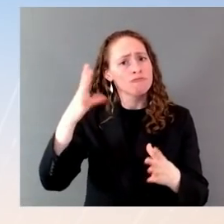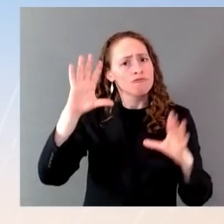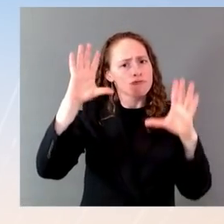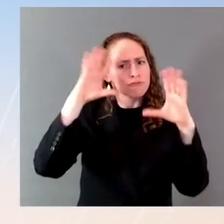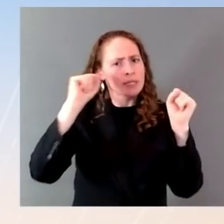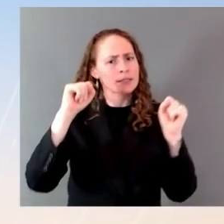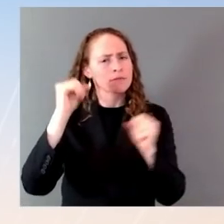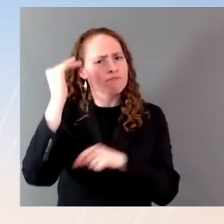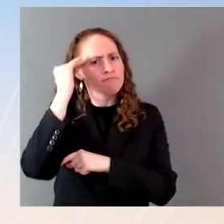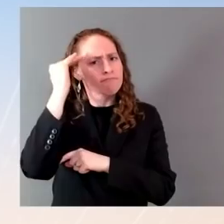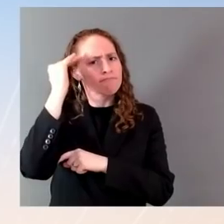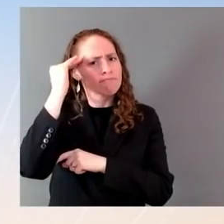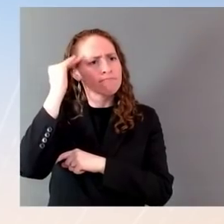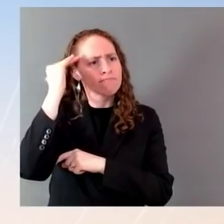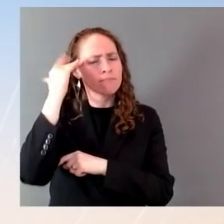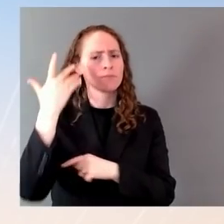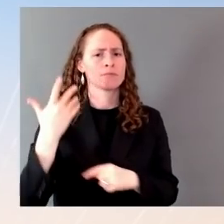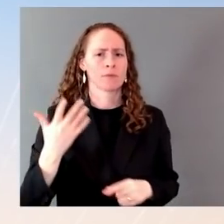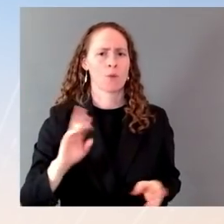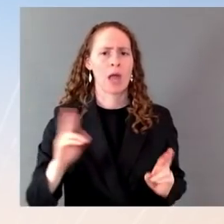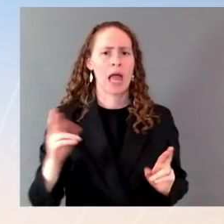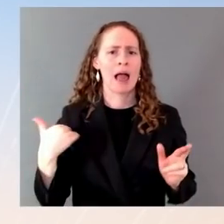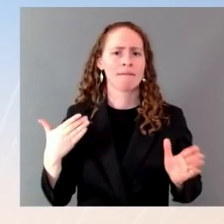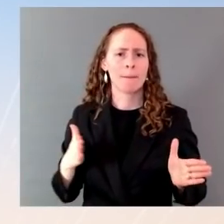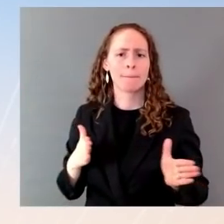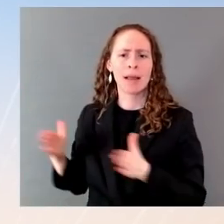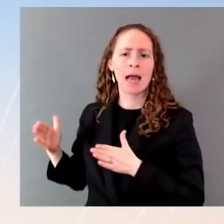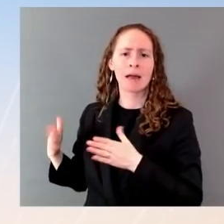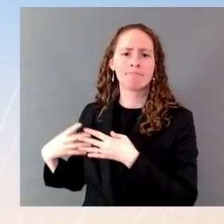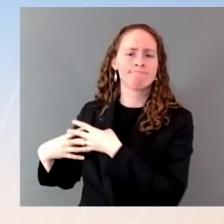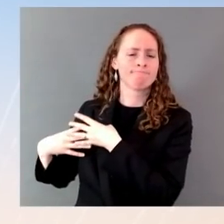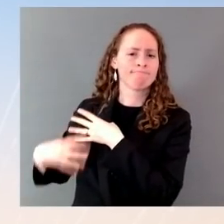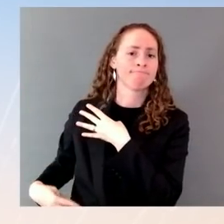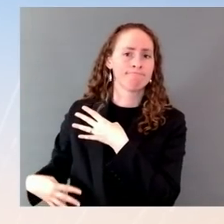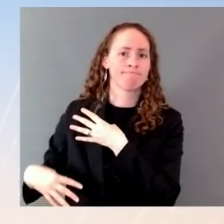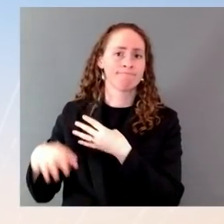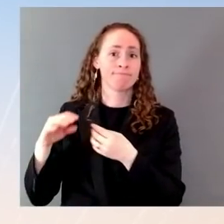that could unfold in the weeks ahead. Yes. The Press: Jake, there is an impression in the Middle East